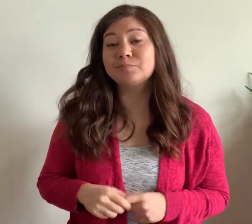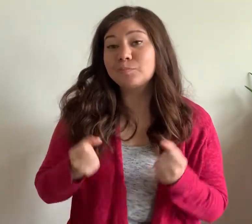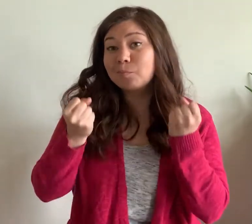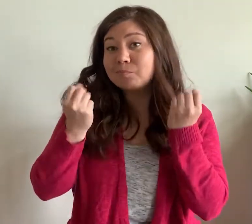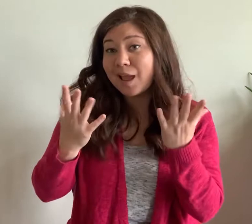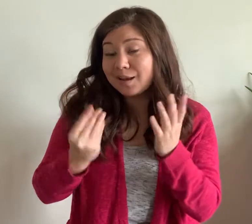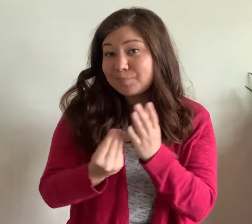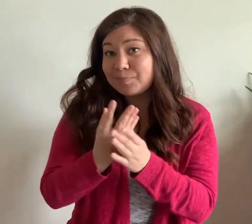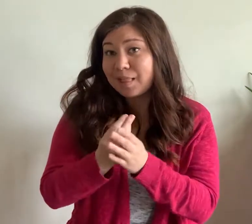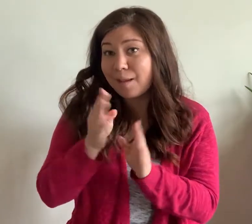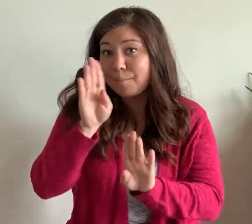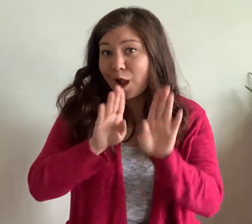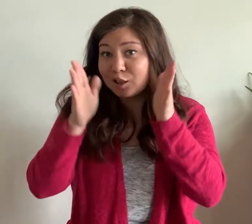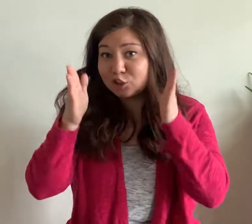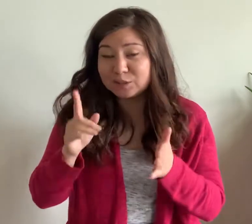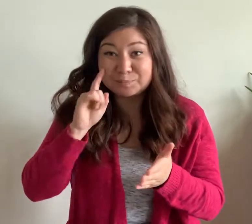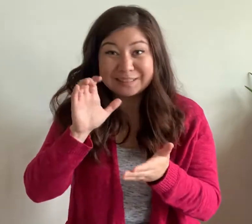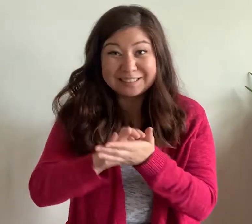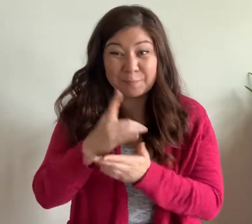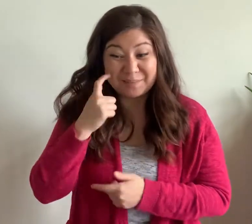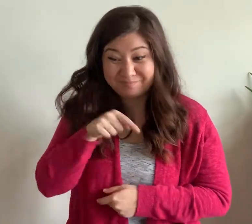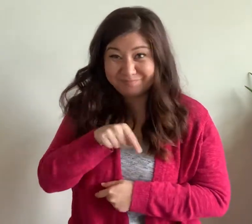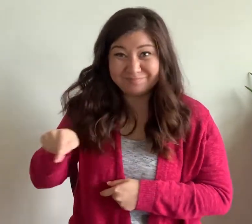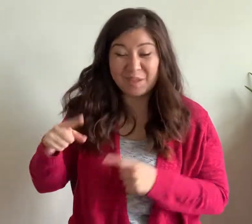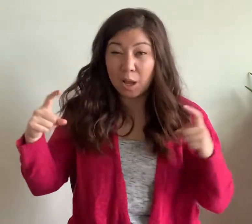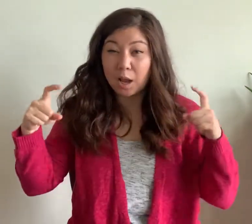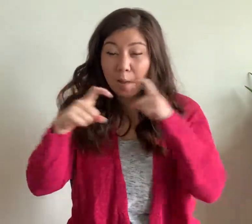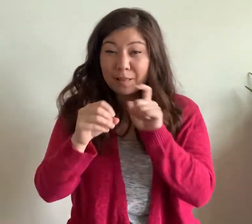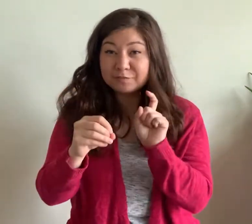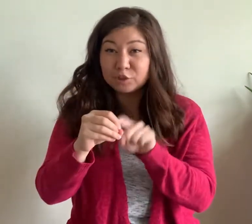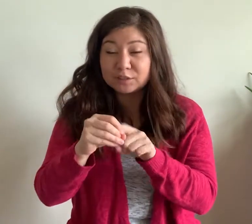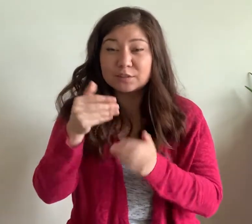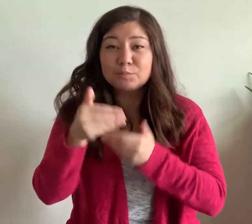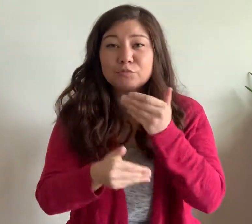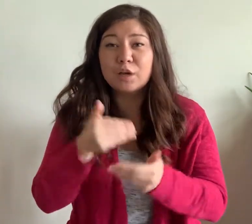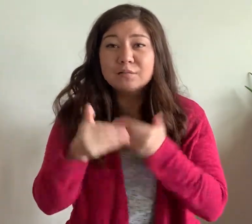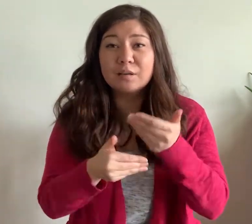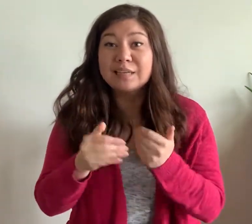Because of this complex fertilization process, many plant biologists believe